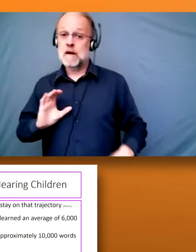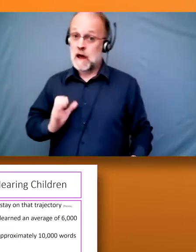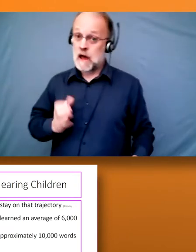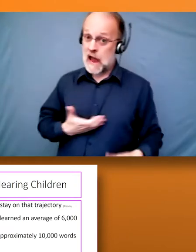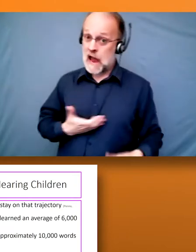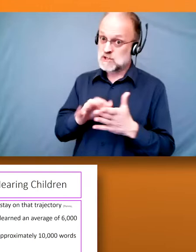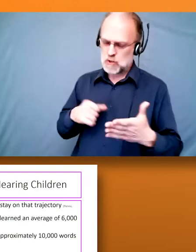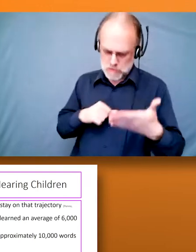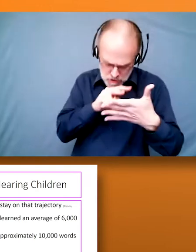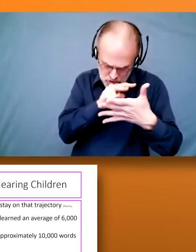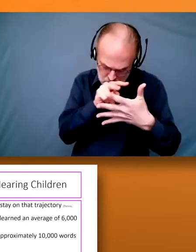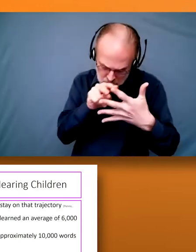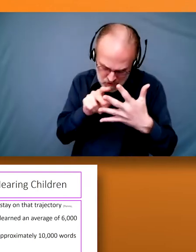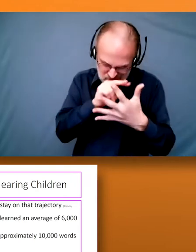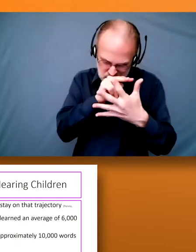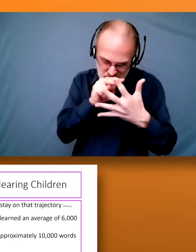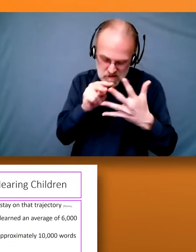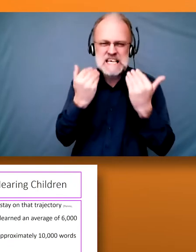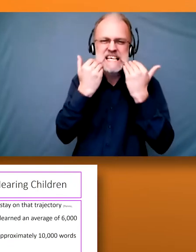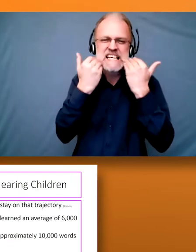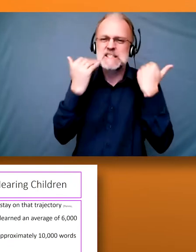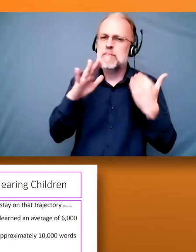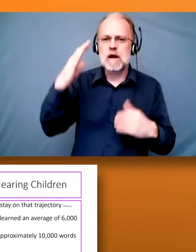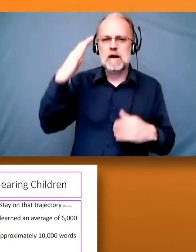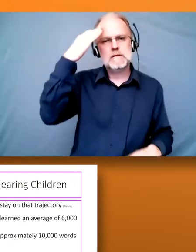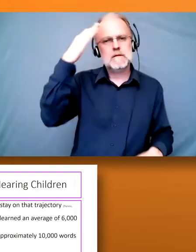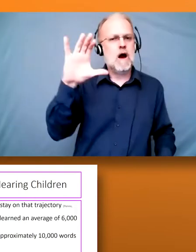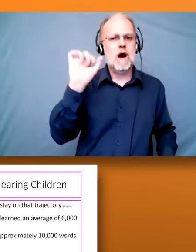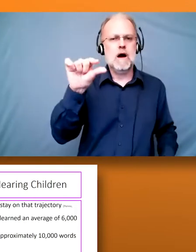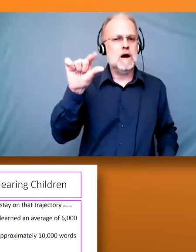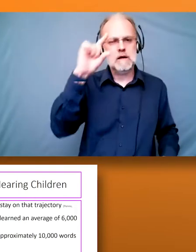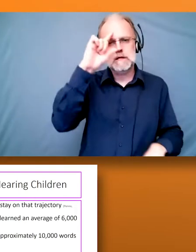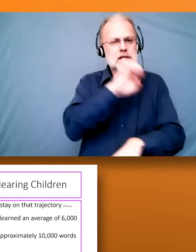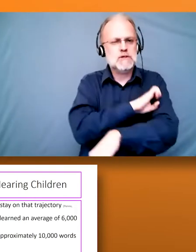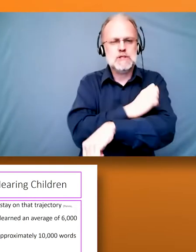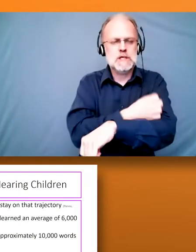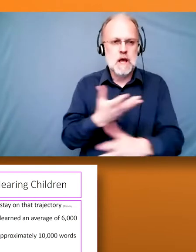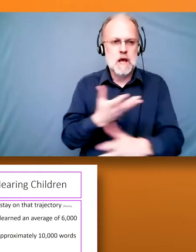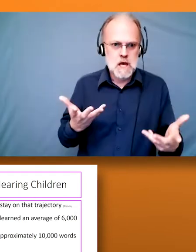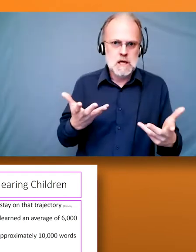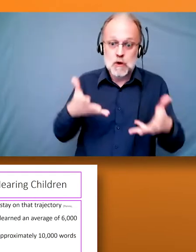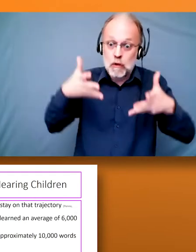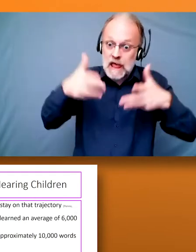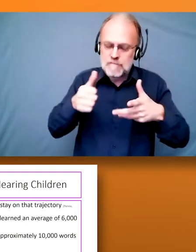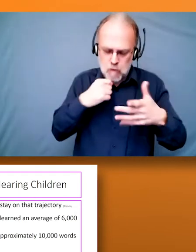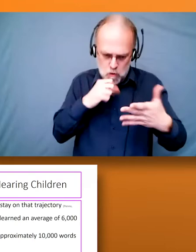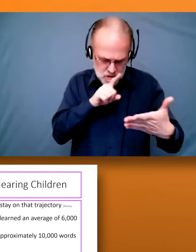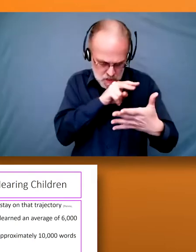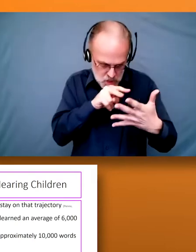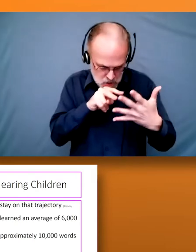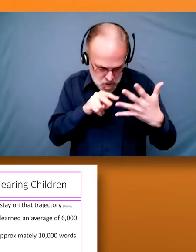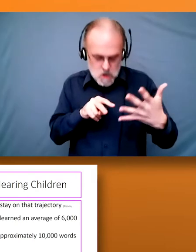so they might still be using that letter-to-letter reading, and that eats up a lot of their cognitive resources. Therefore, they don't have much left